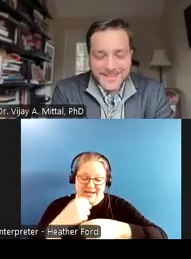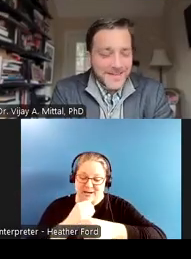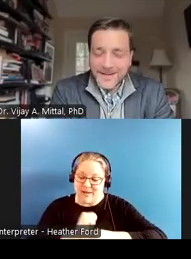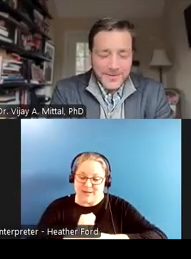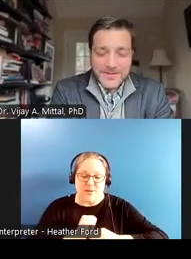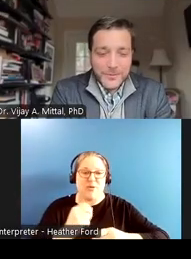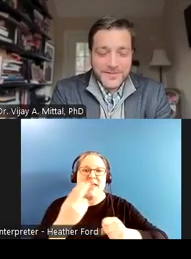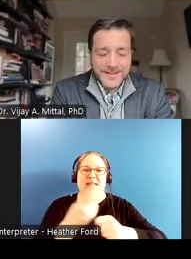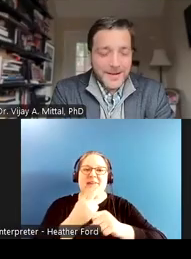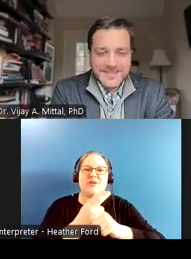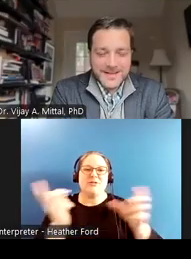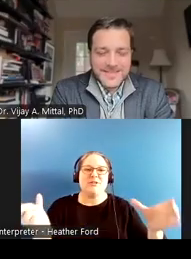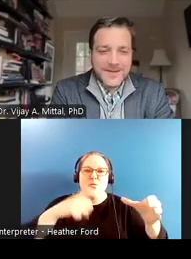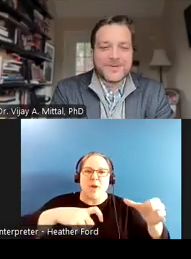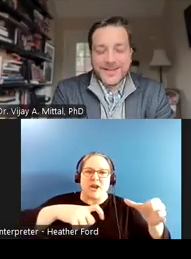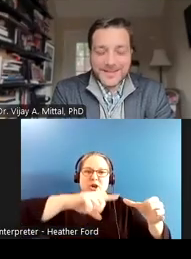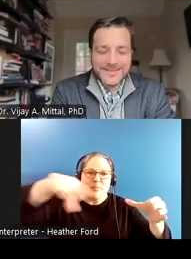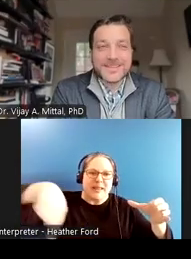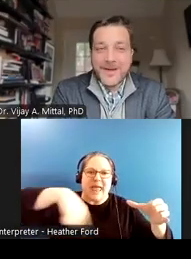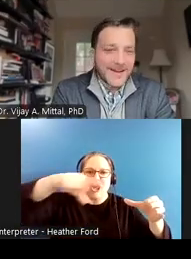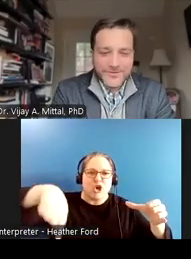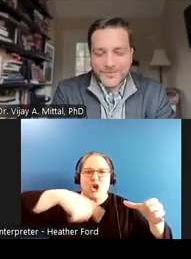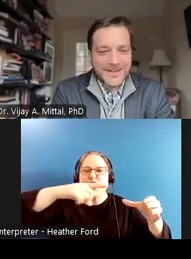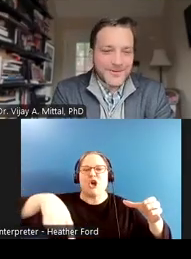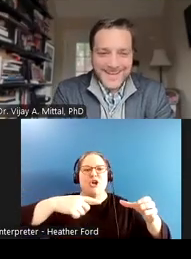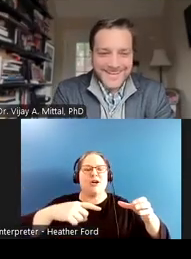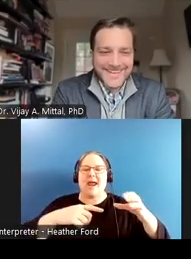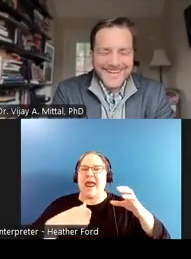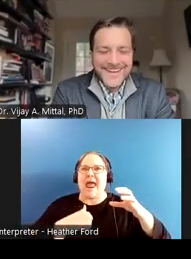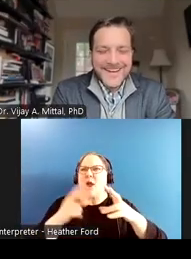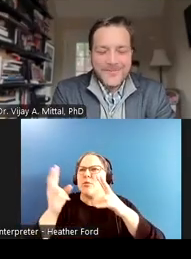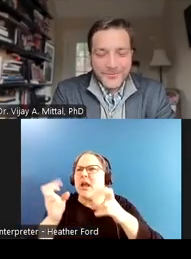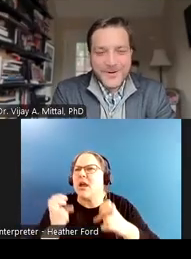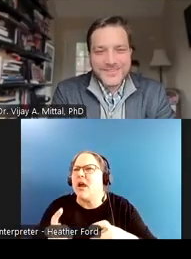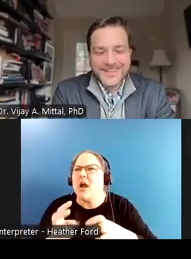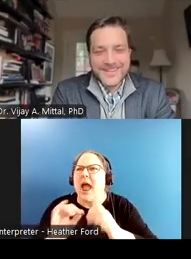and it was a whole thing. I was I was downloading schematics from the internet and but fortunately